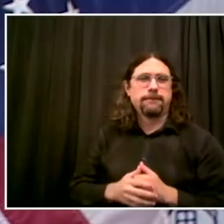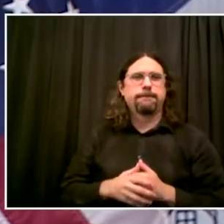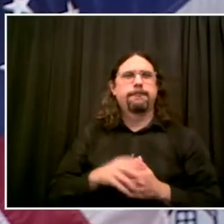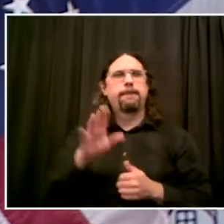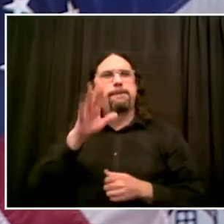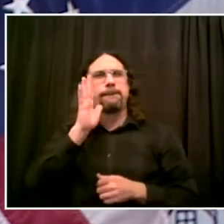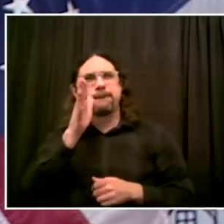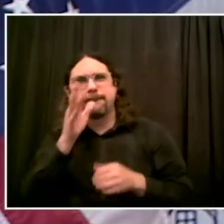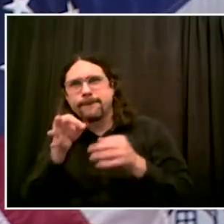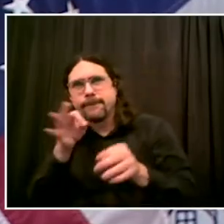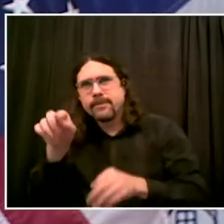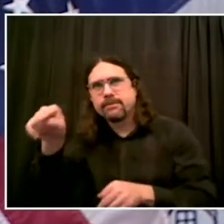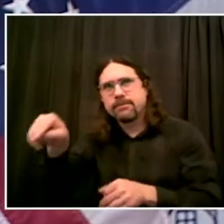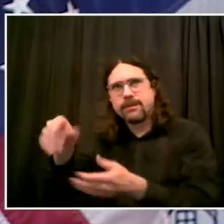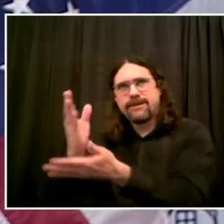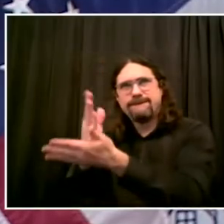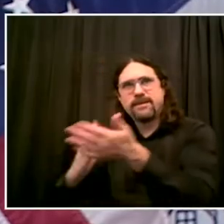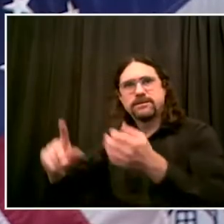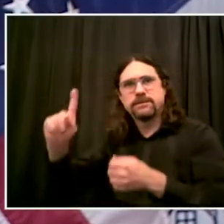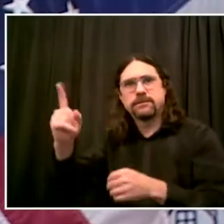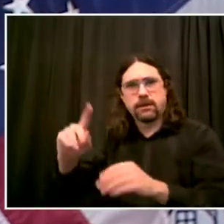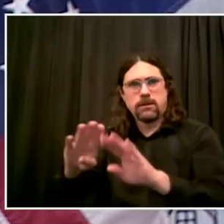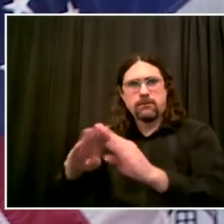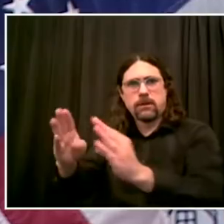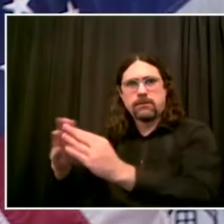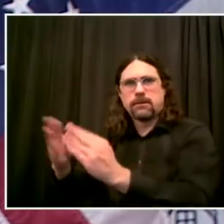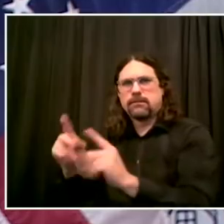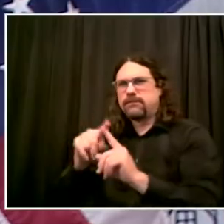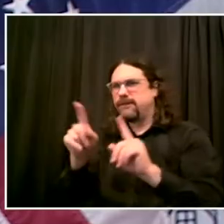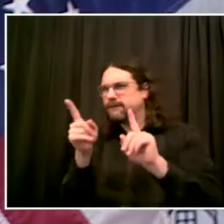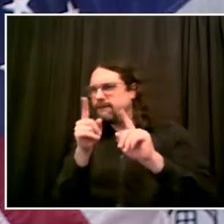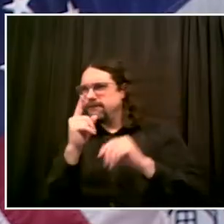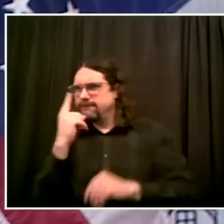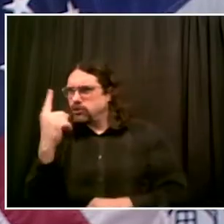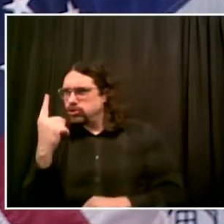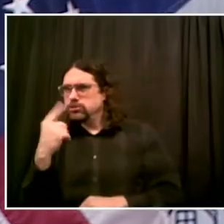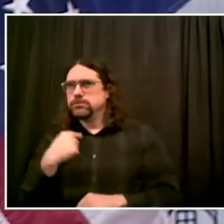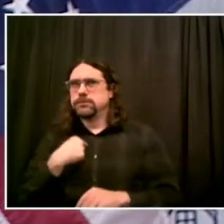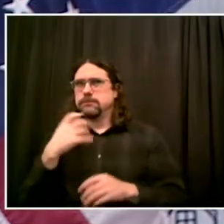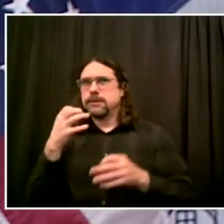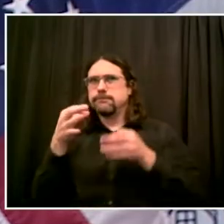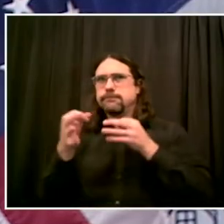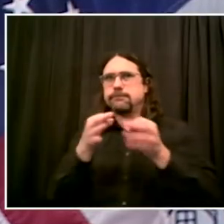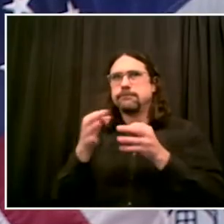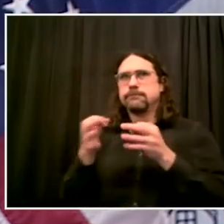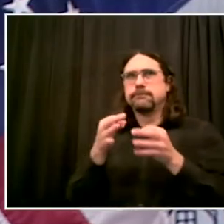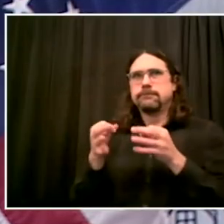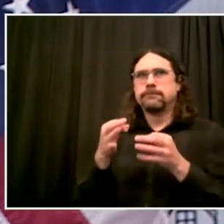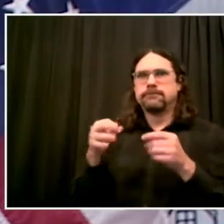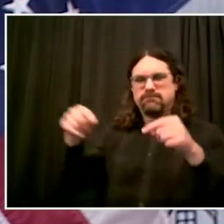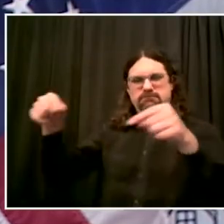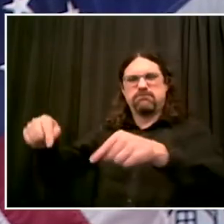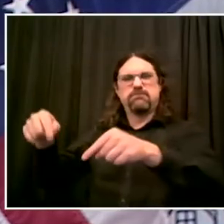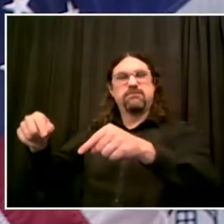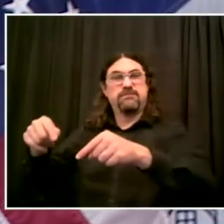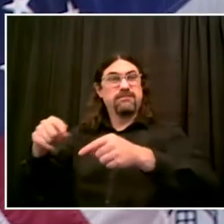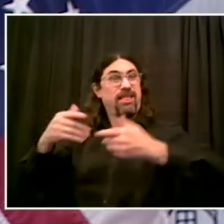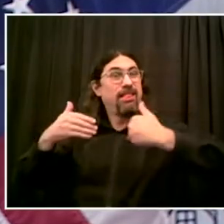RESTART LOOKS